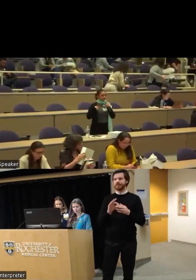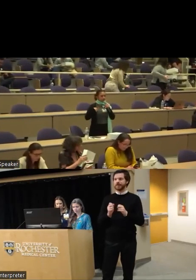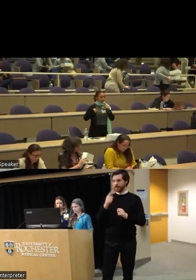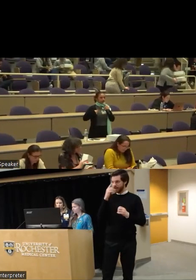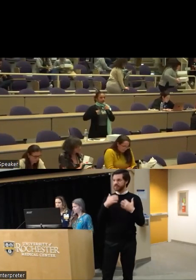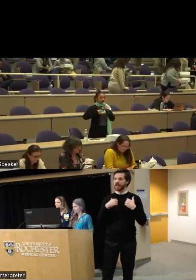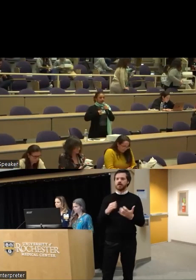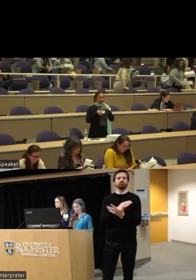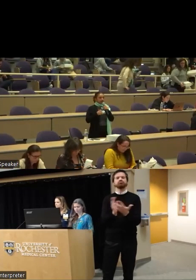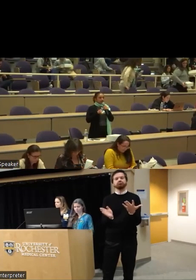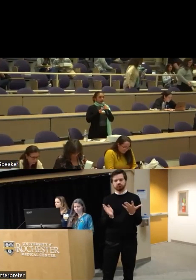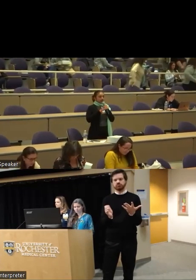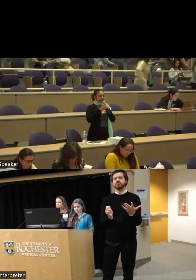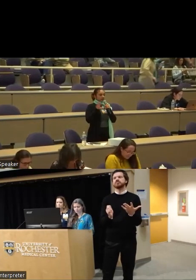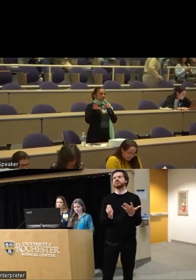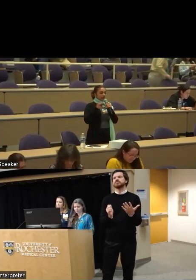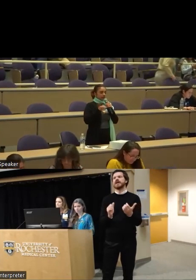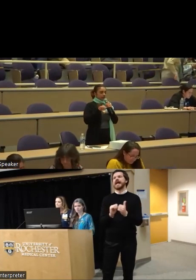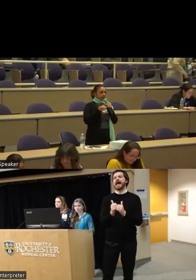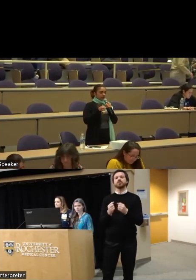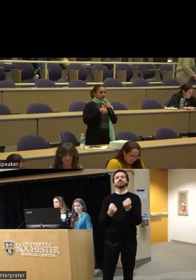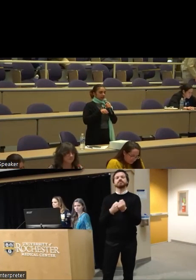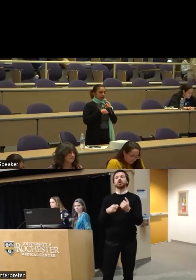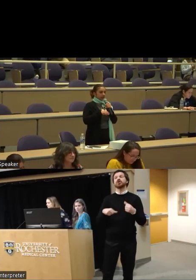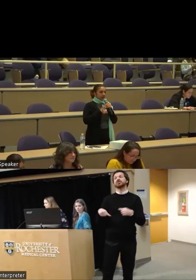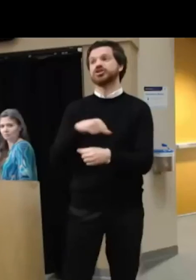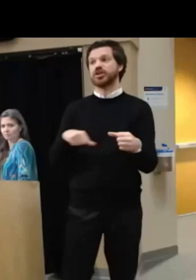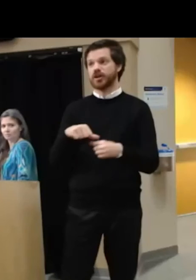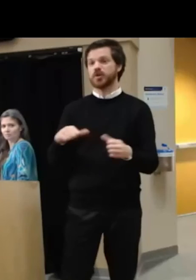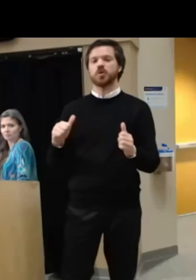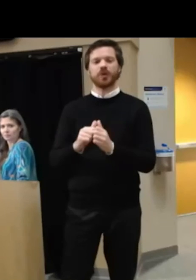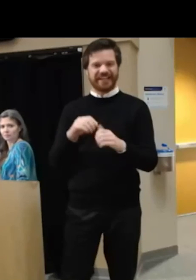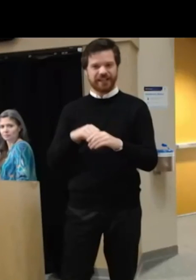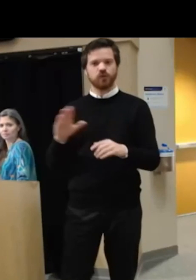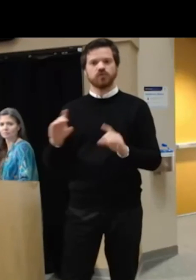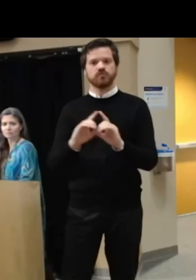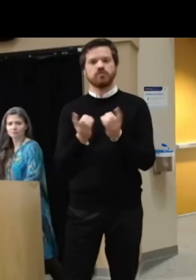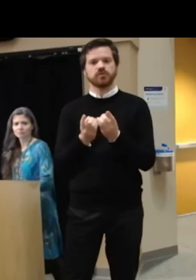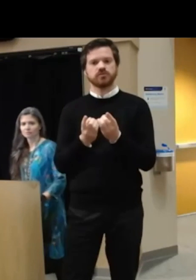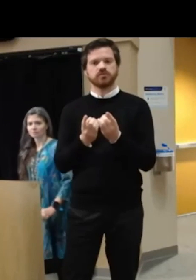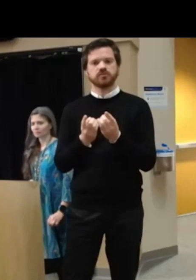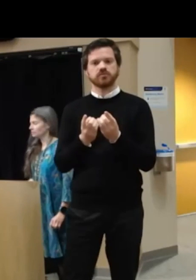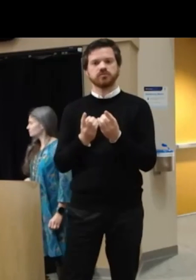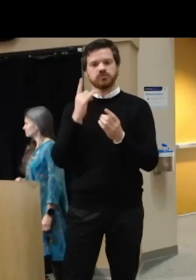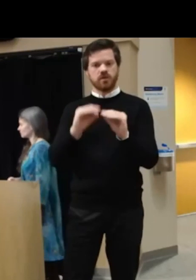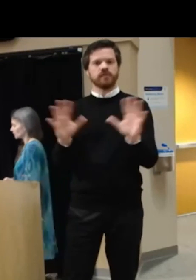the board and so how do you guys support each other within your department because obviously